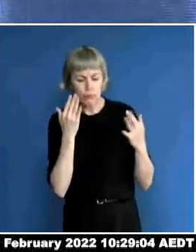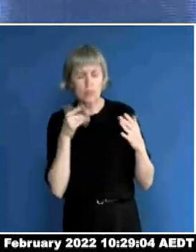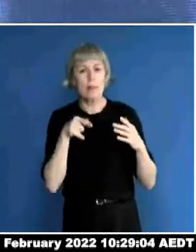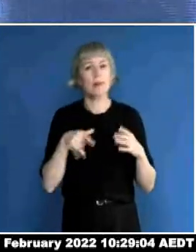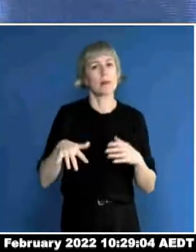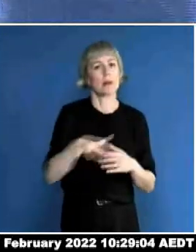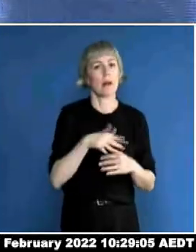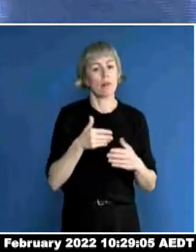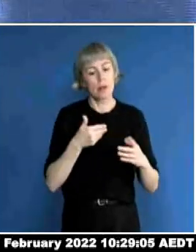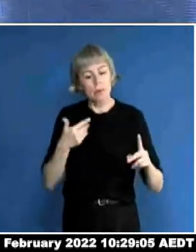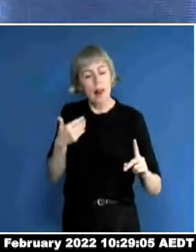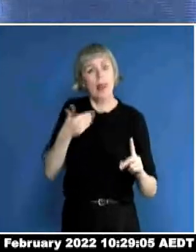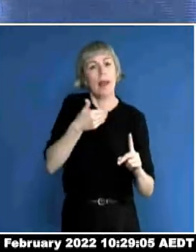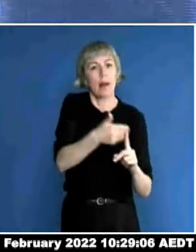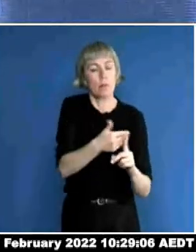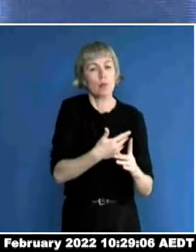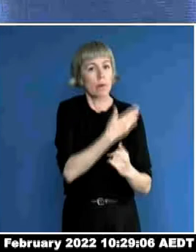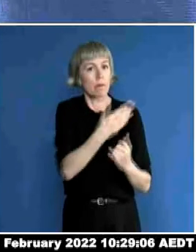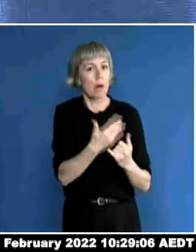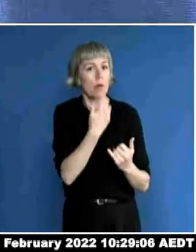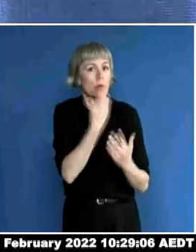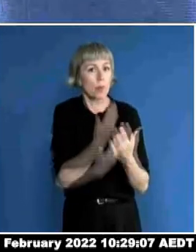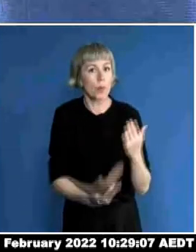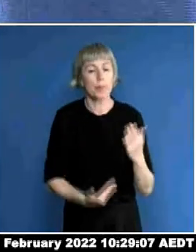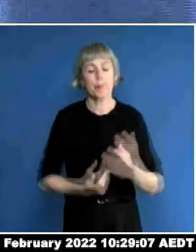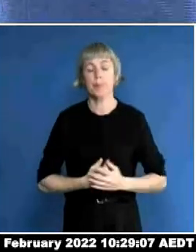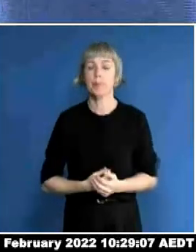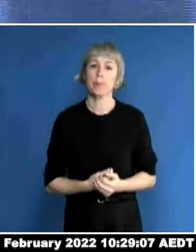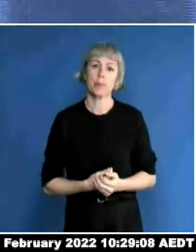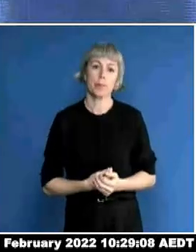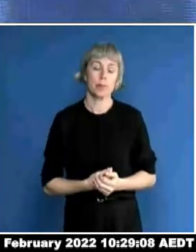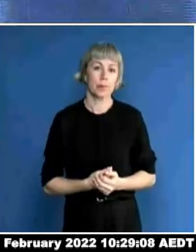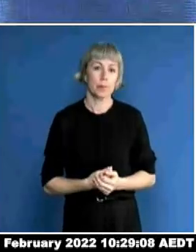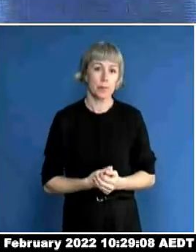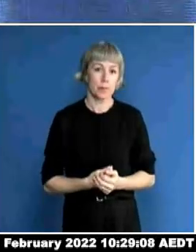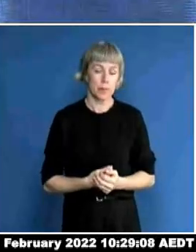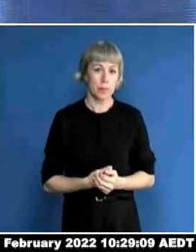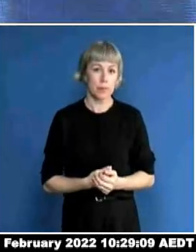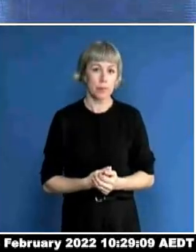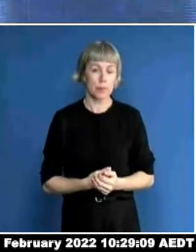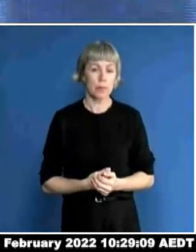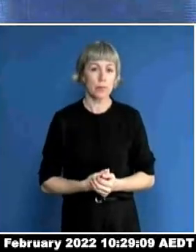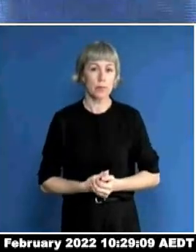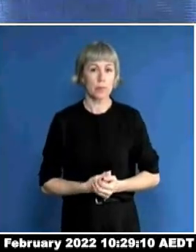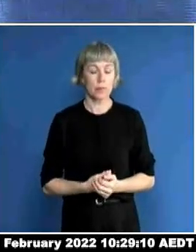Before we examine the experiences of DES participants and DES providers, it may be of